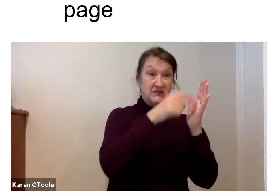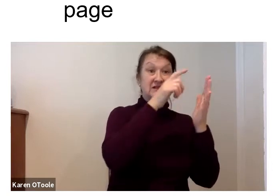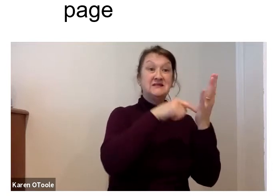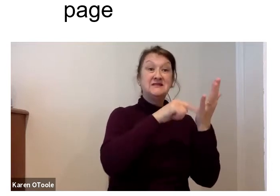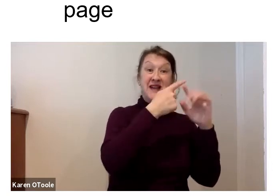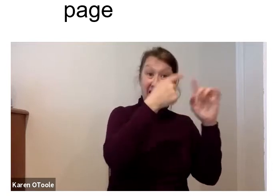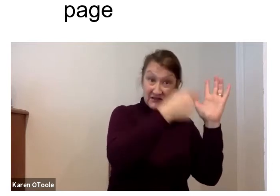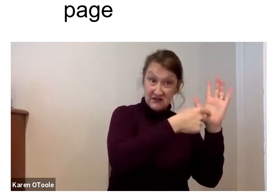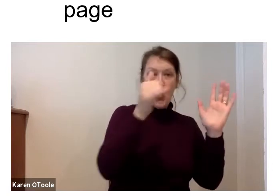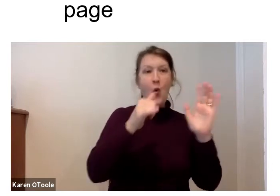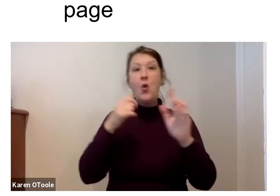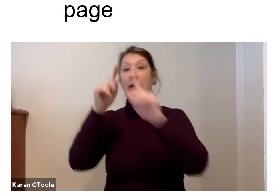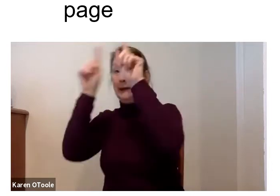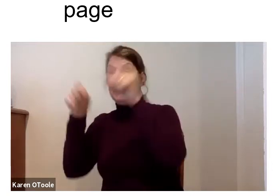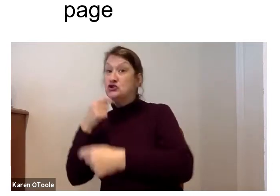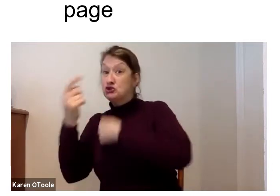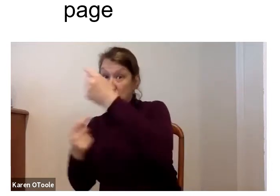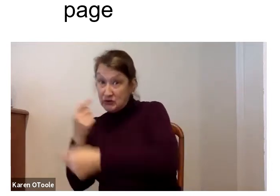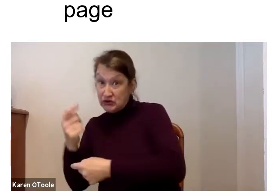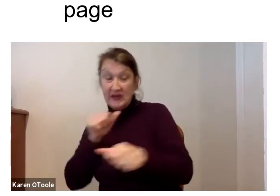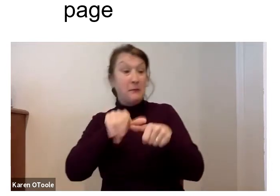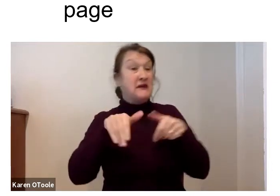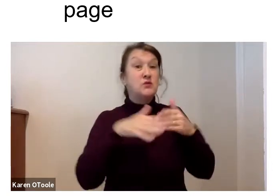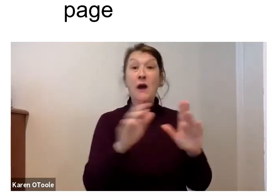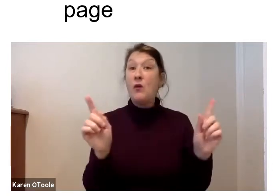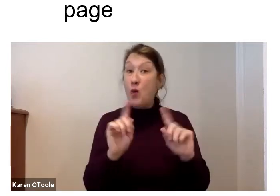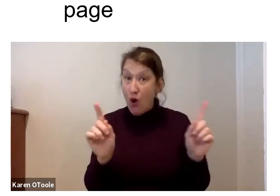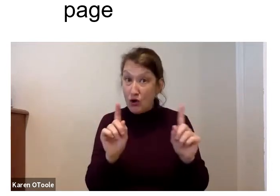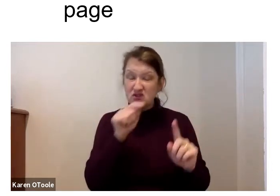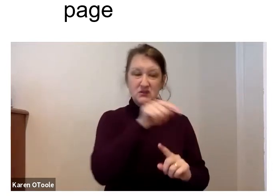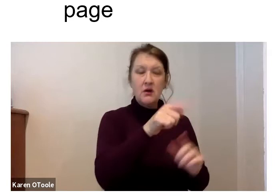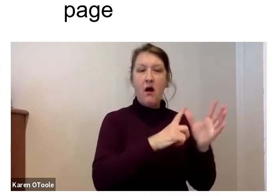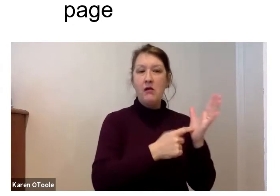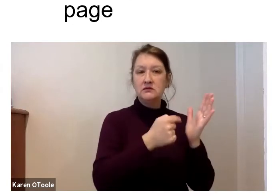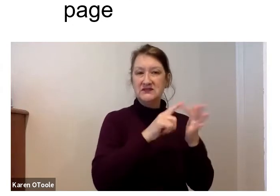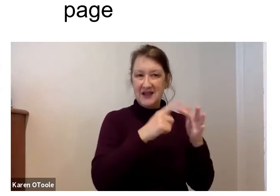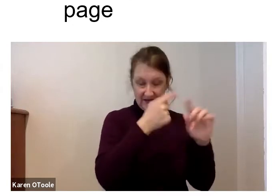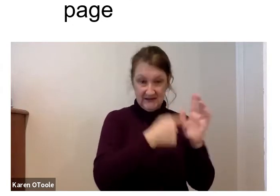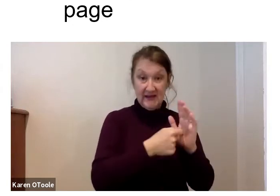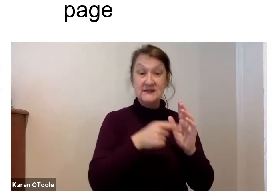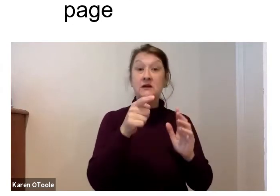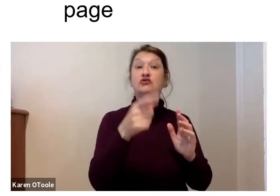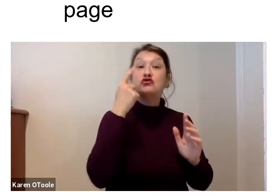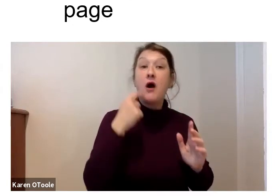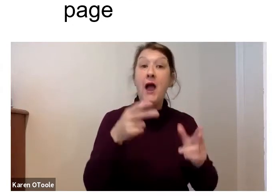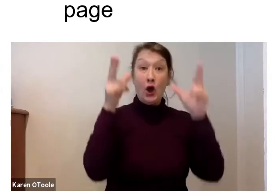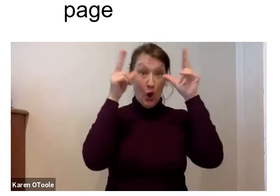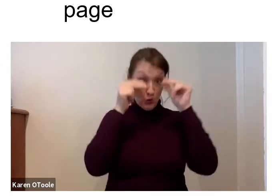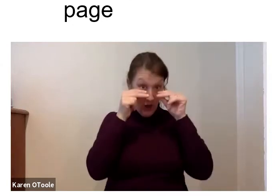The best practice is to close your eyes and if somebody can read the